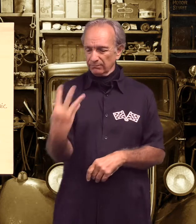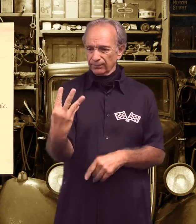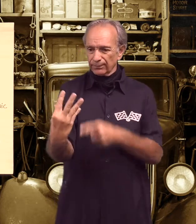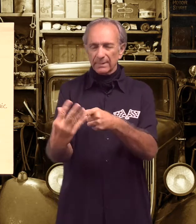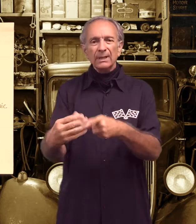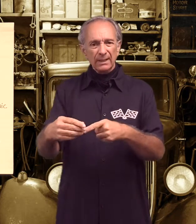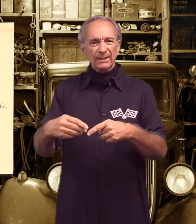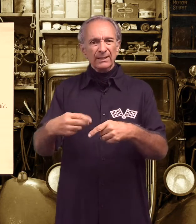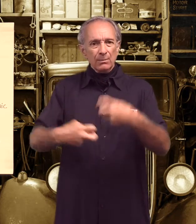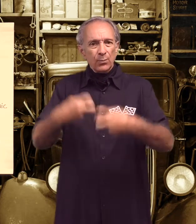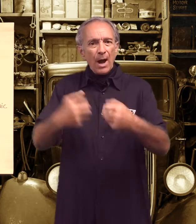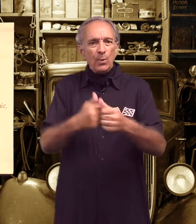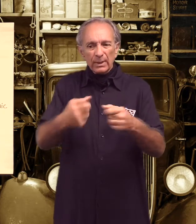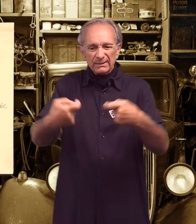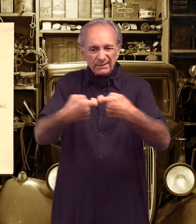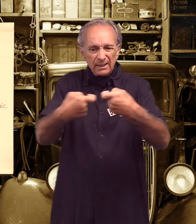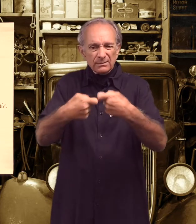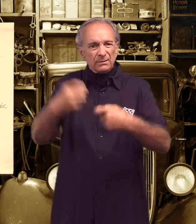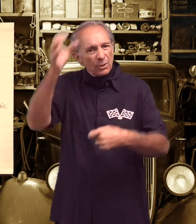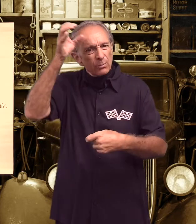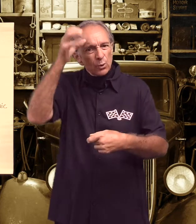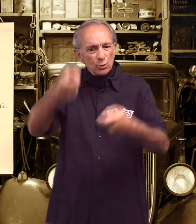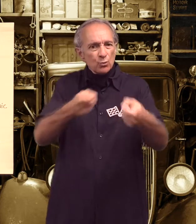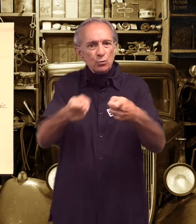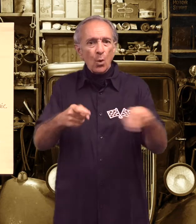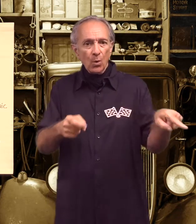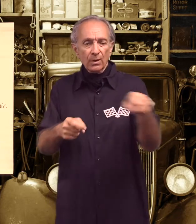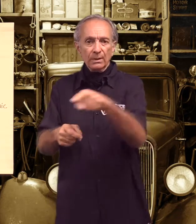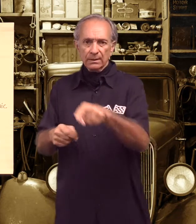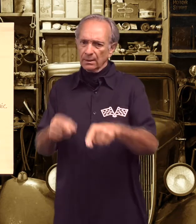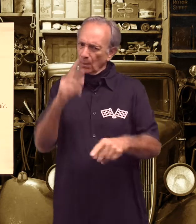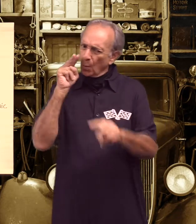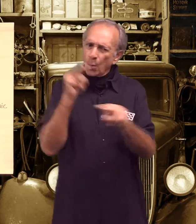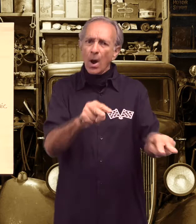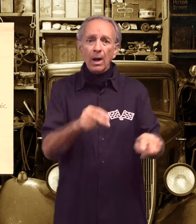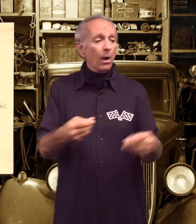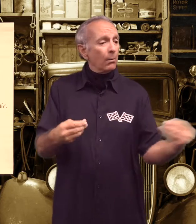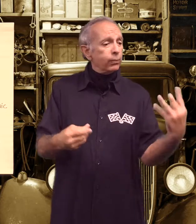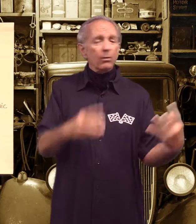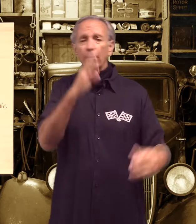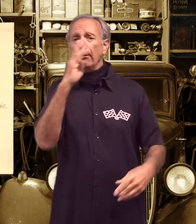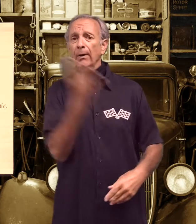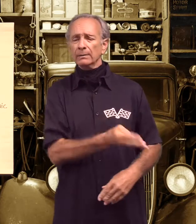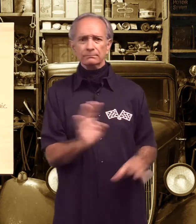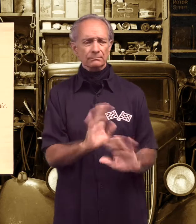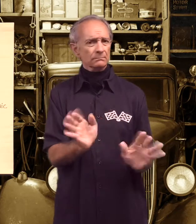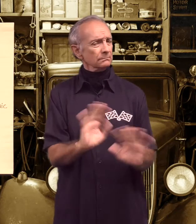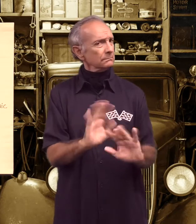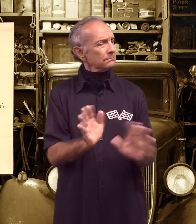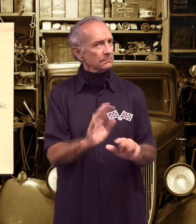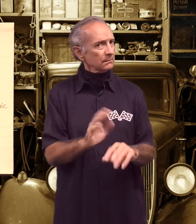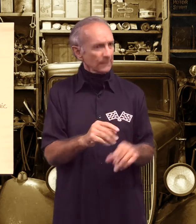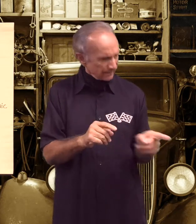there might be a fault somewhere in the electrical system. Make sure to keep an eye on your dashboard because it wouldn't be wise to ignore those lights.